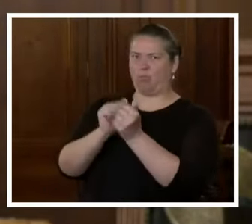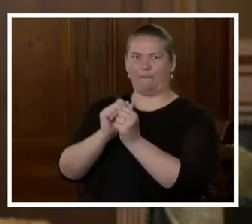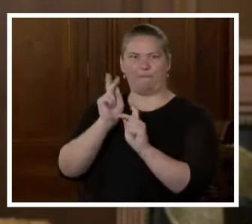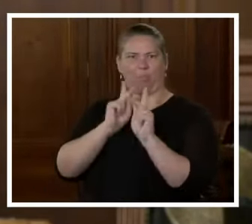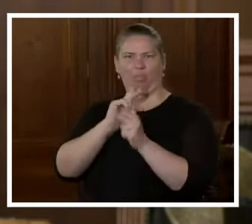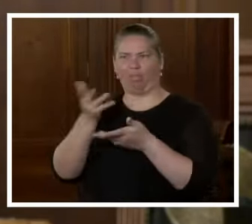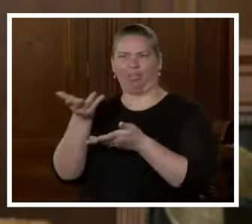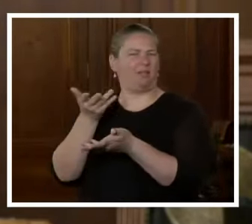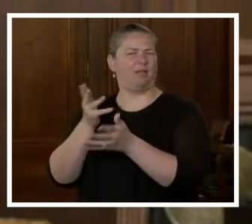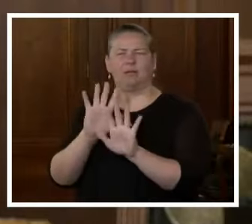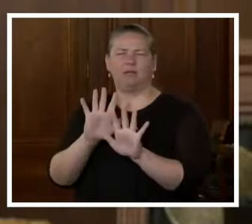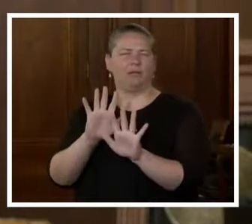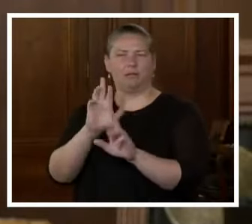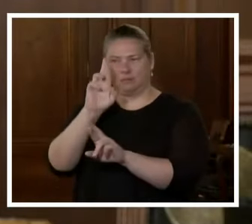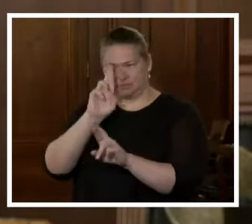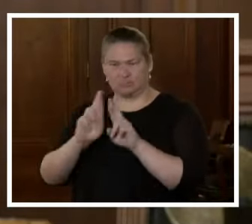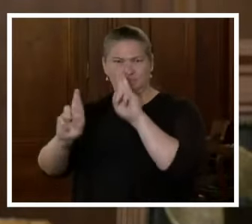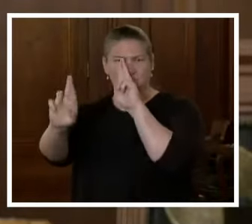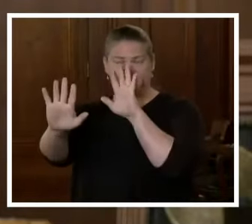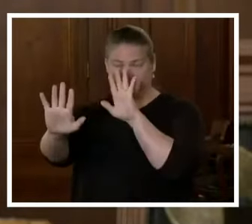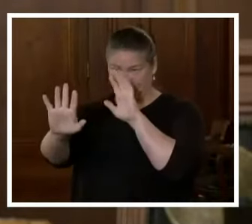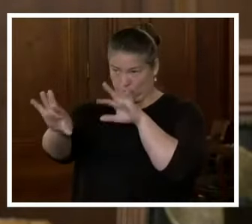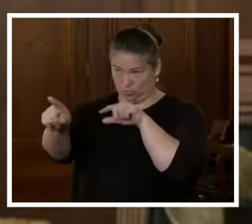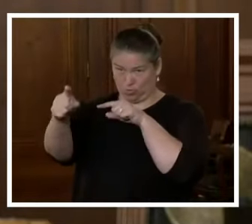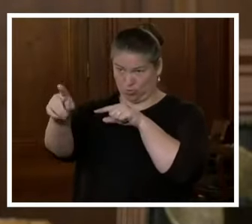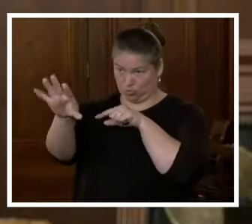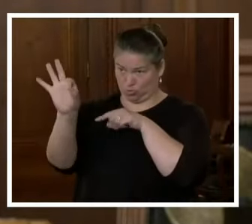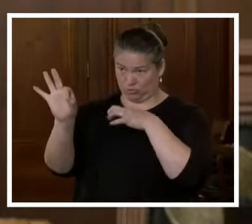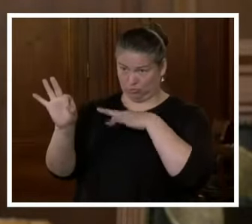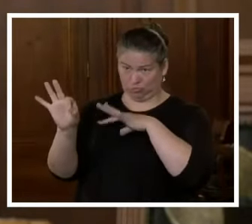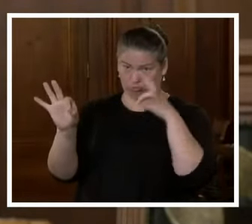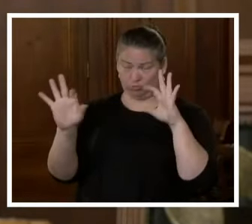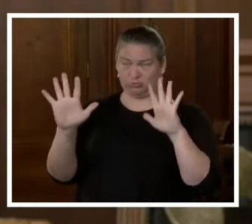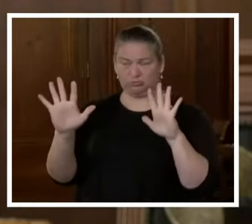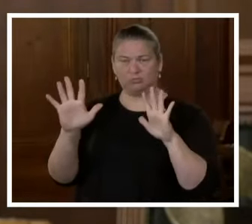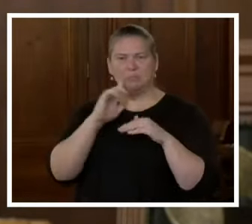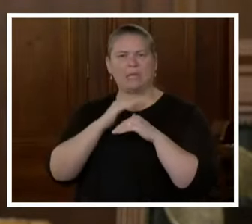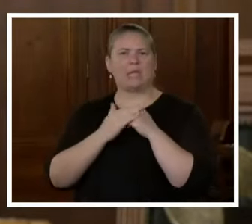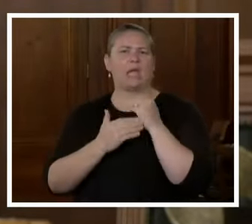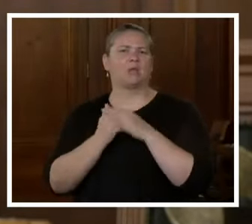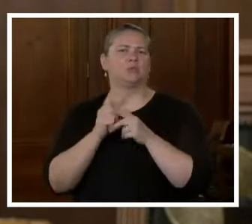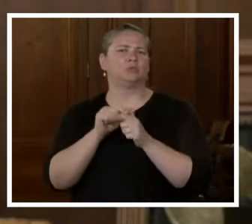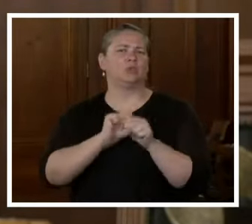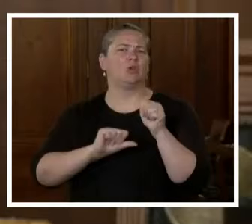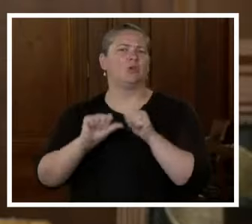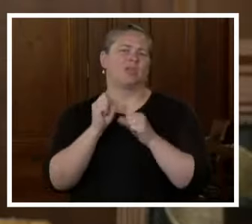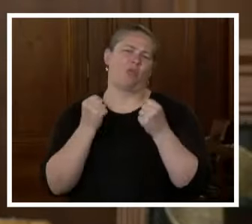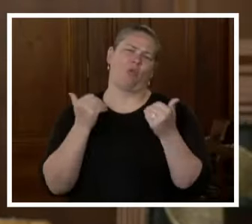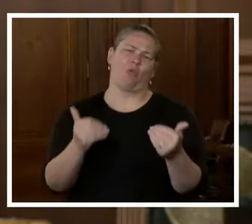IN GIVEN A RANGE, IT MAY BE A FLUCTUATION IN DAY-TO-DAY. IT COULD ALSO BE THE SIGNIFICANT